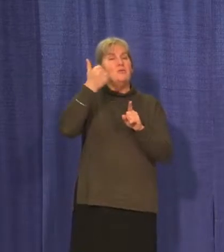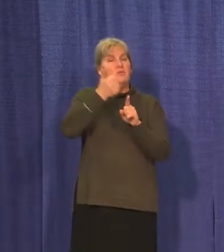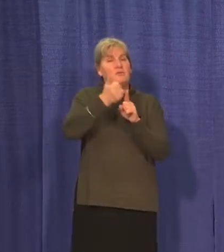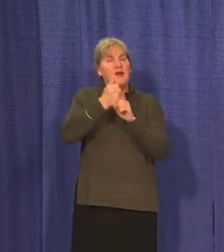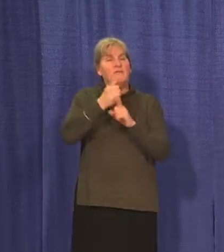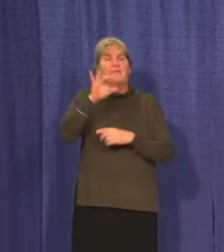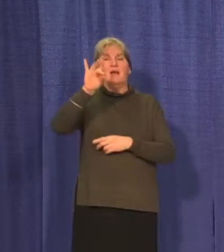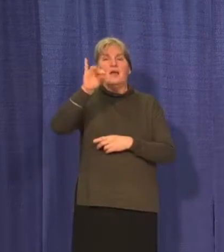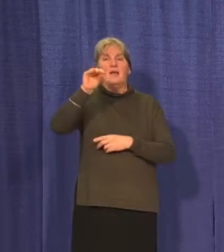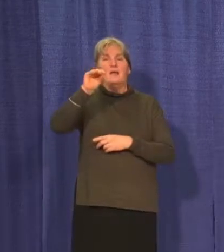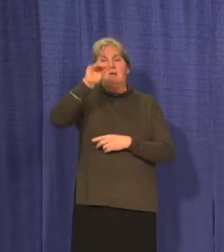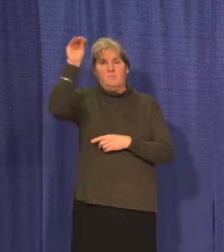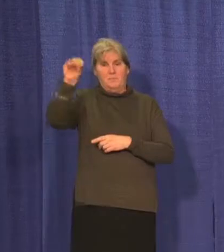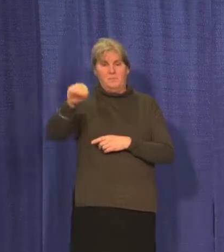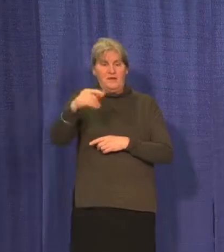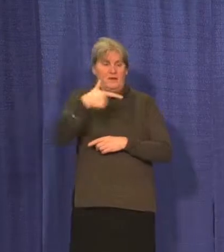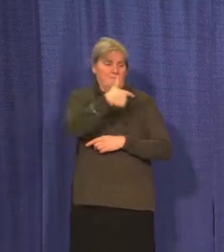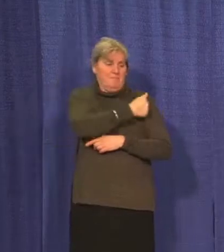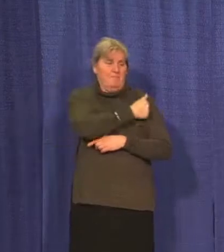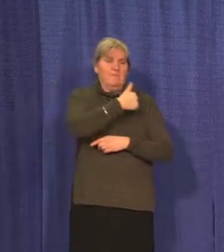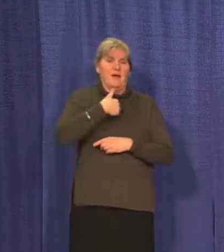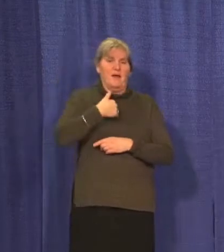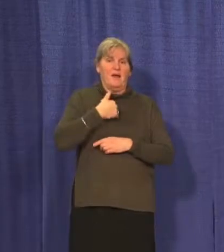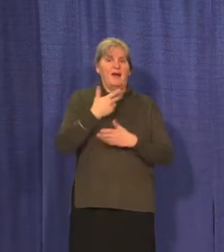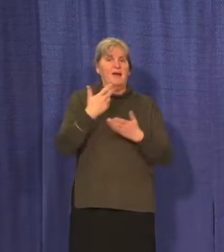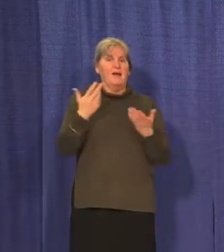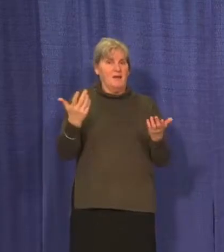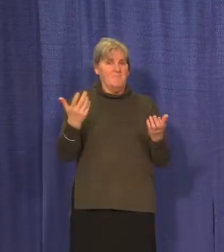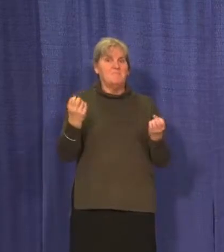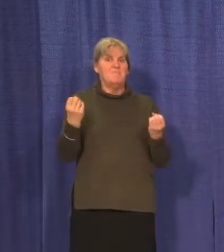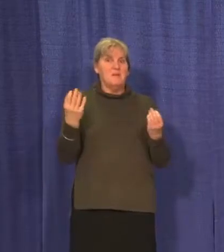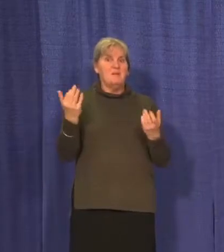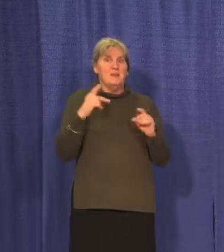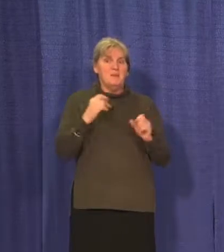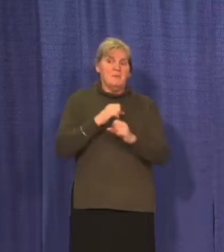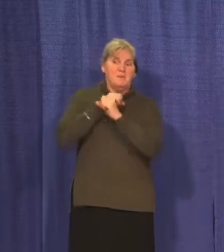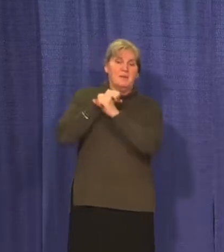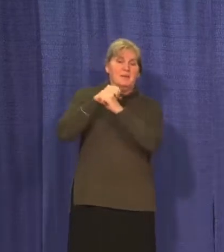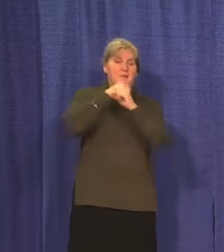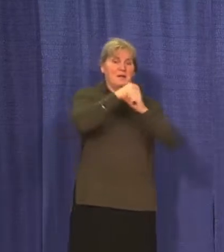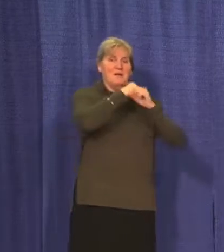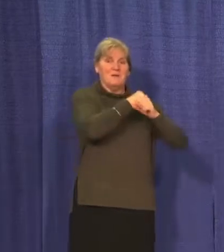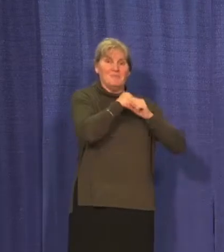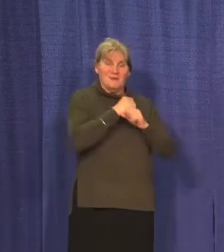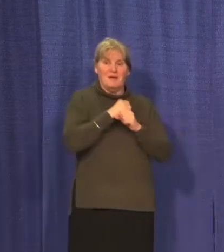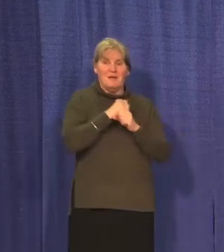population, then automatically by having that many people protected, you will disrupt